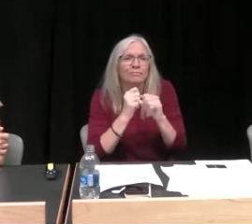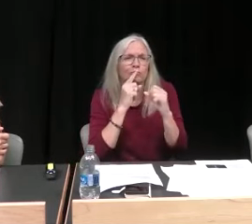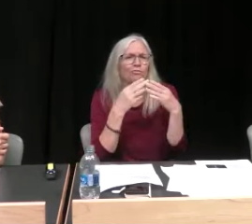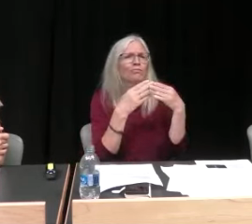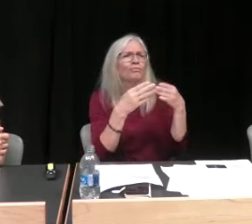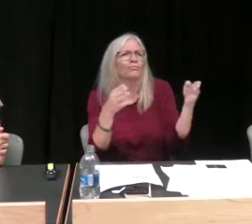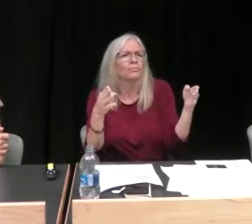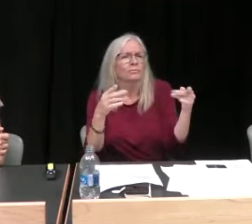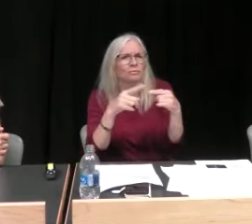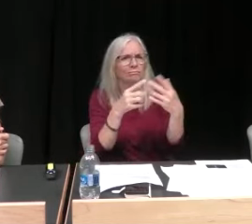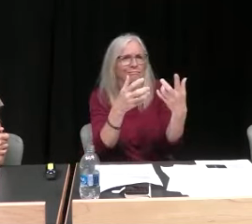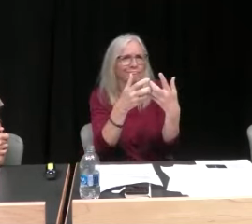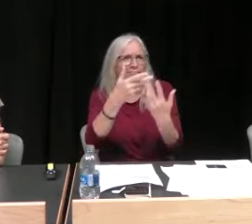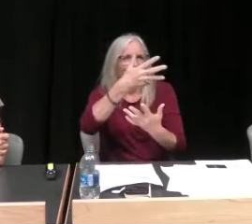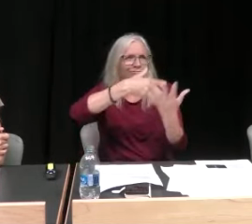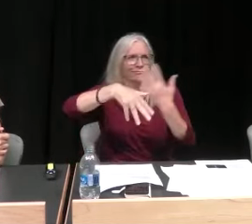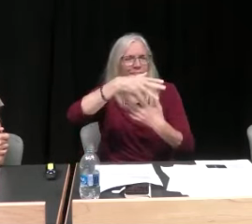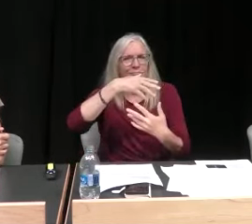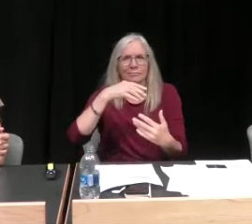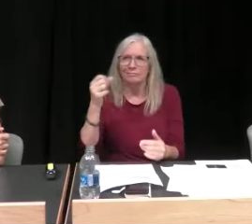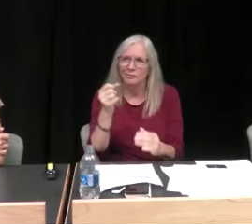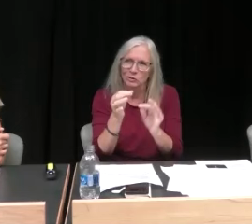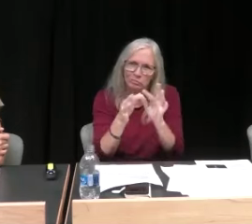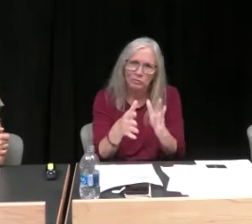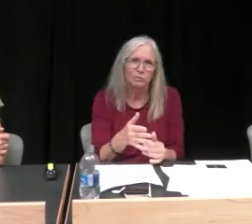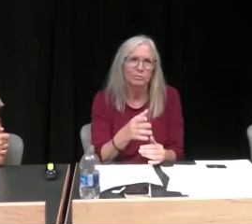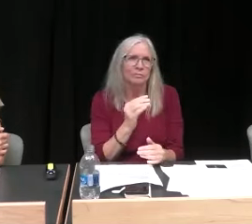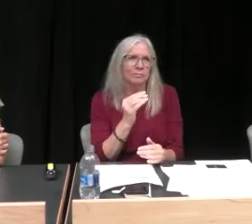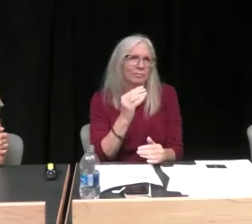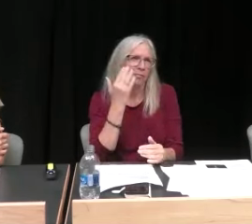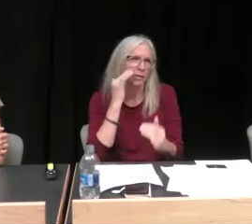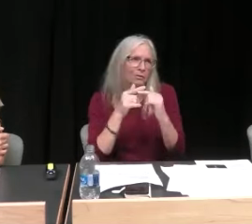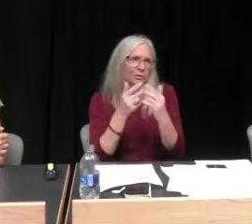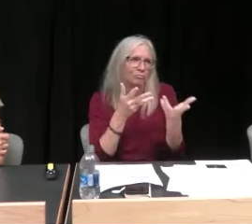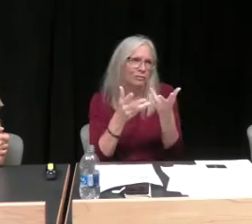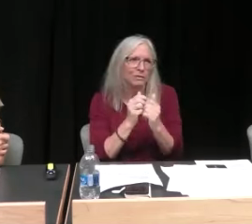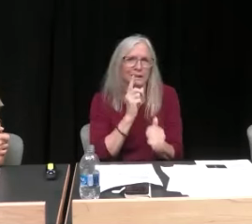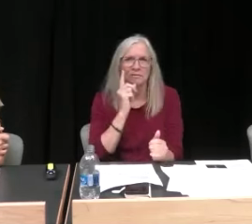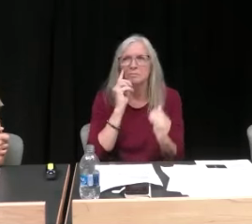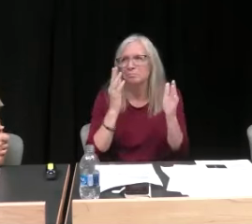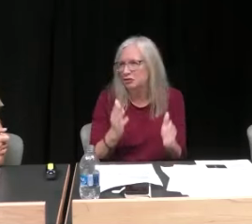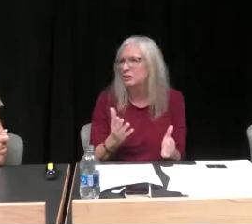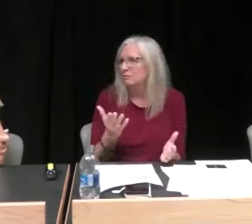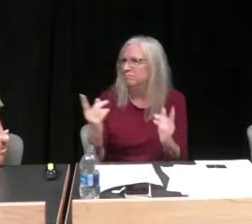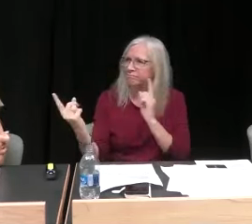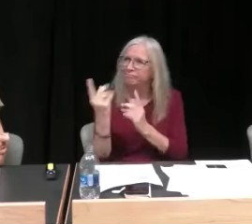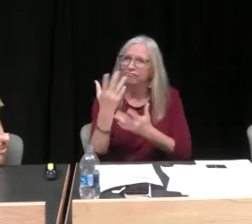and then lastly like hosting events that are visually acceptable and open are accessible